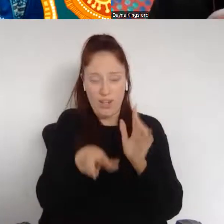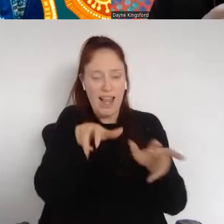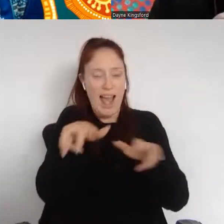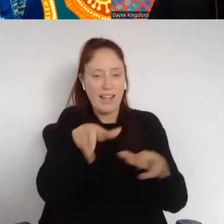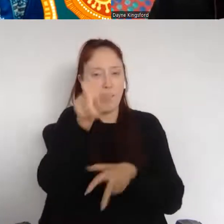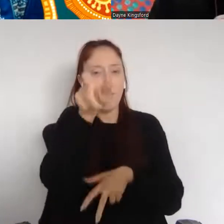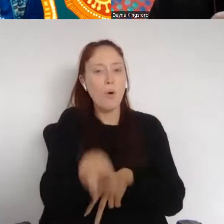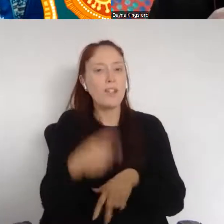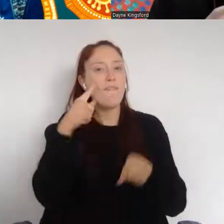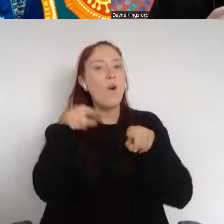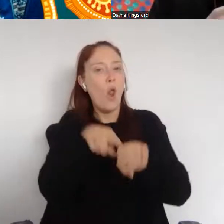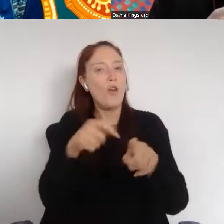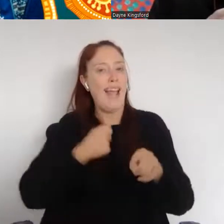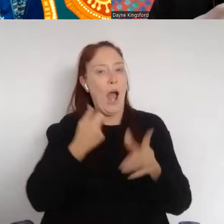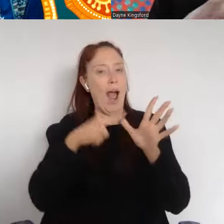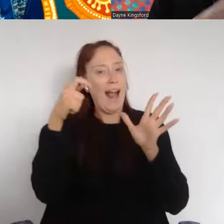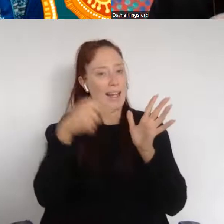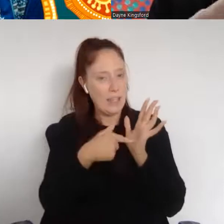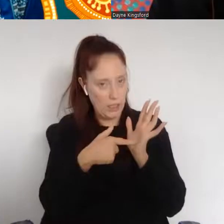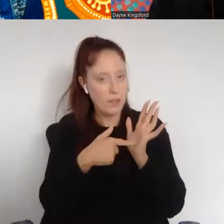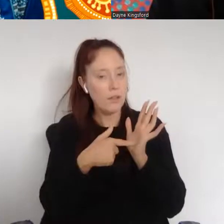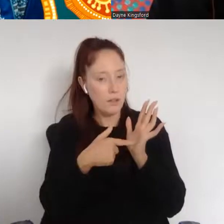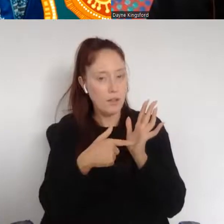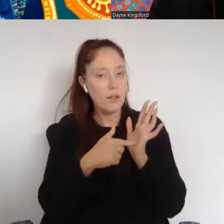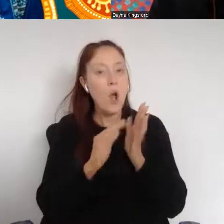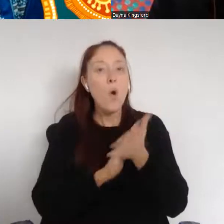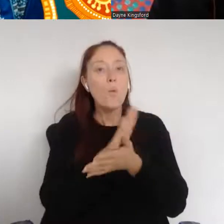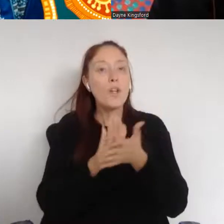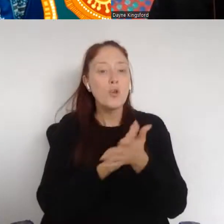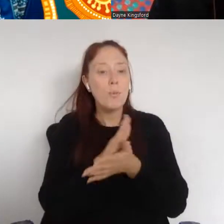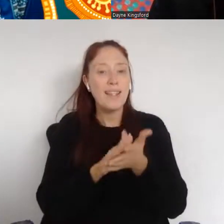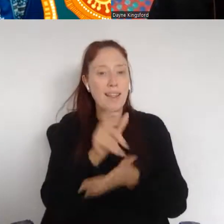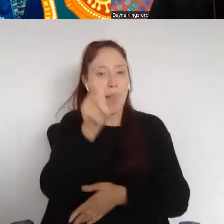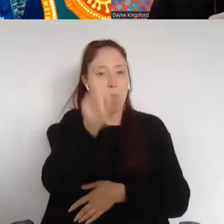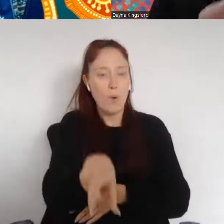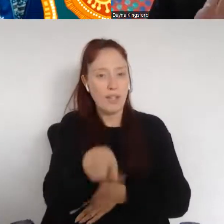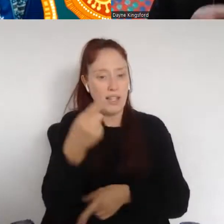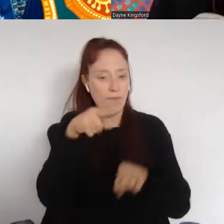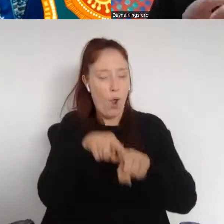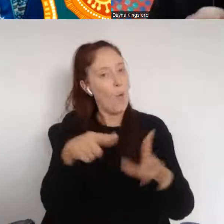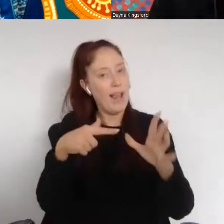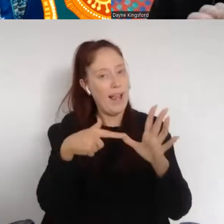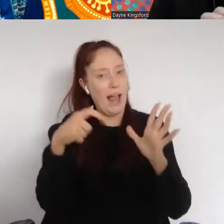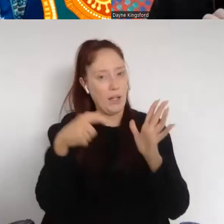and so those people are active parties for the purposes of the Act. I would question here whether